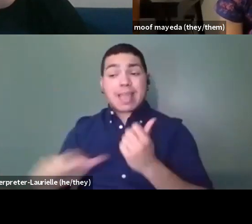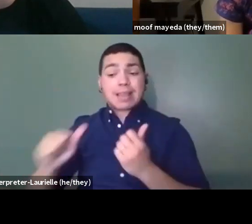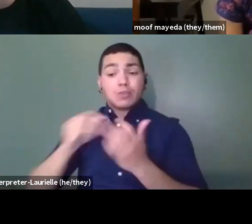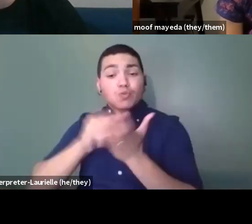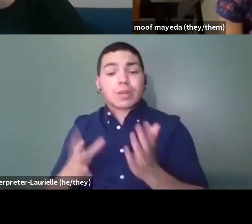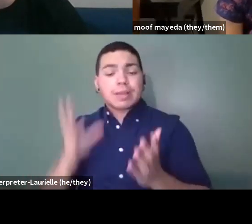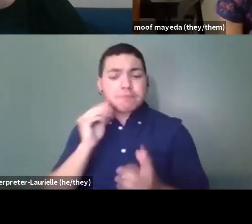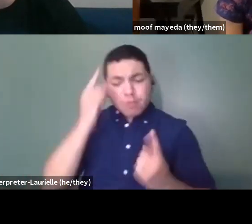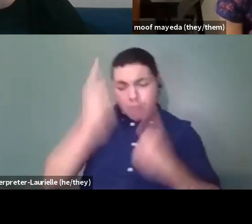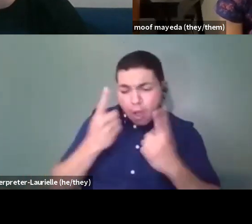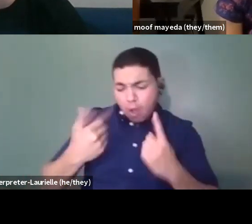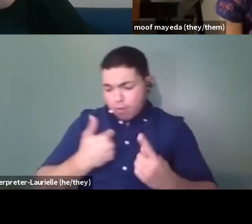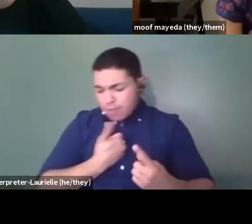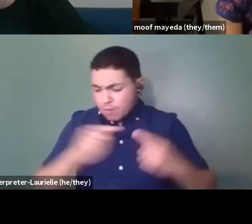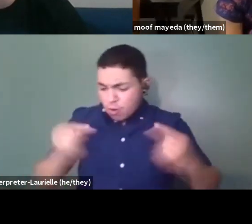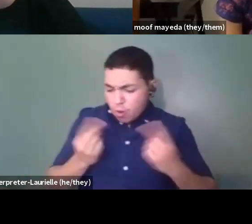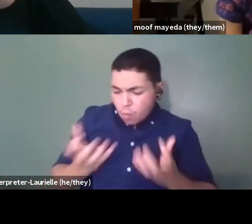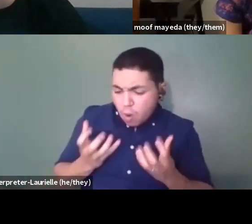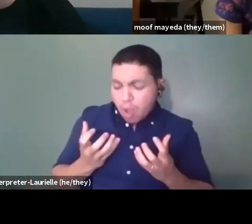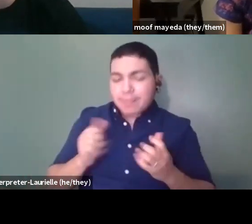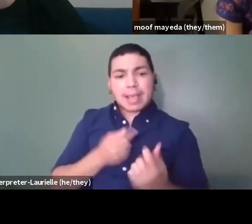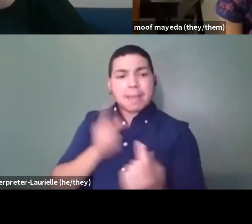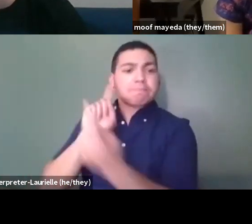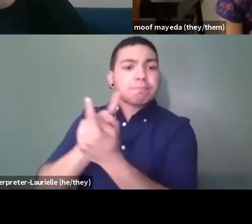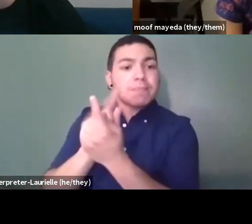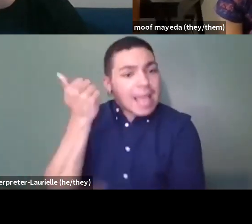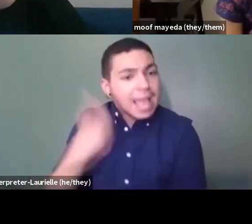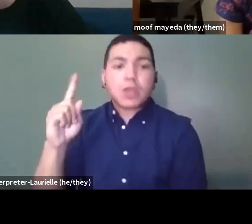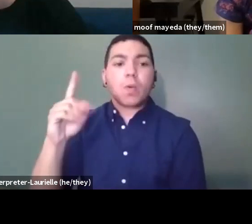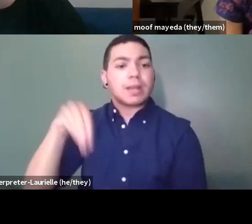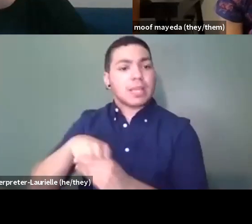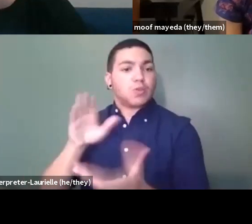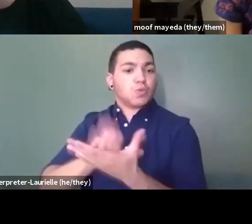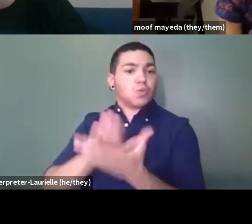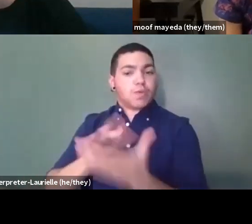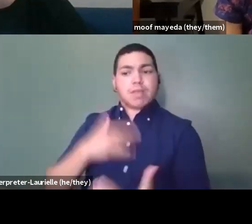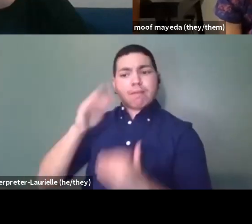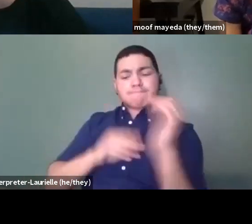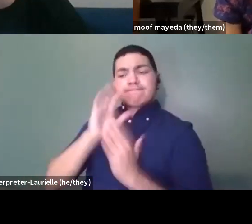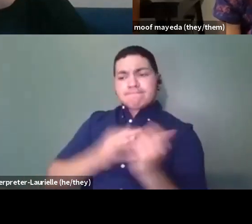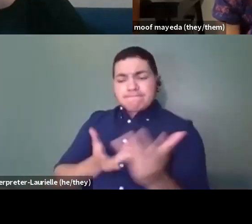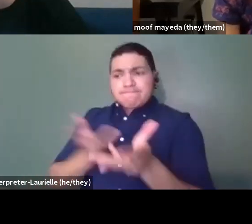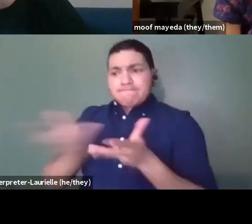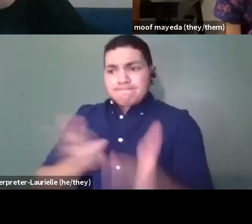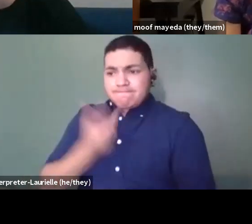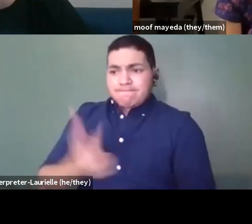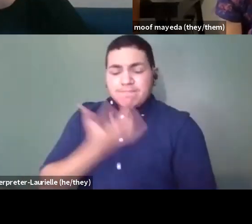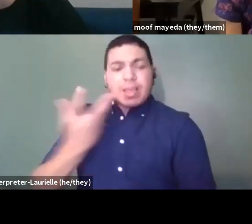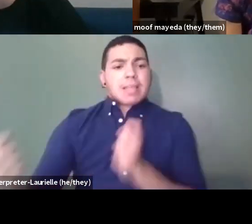River is on the Board of TransPonder. They're here to tell us about their work in how our audience